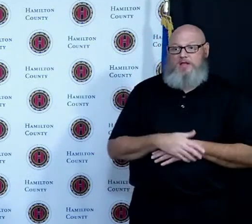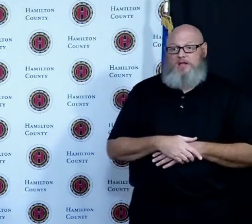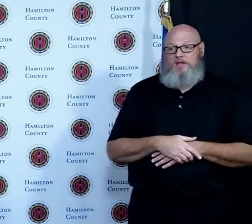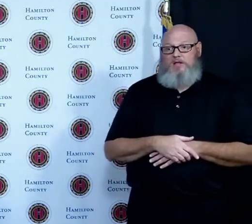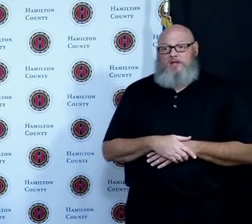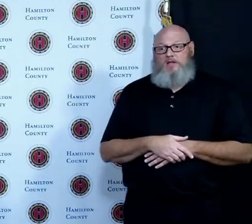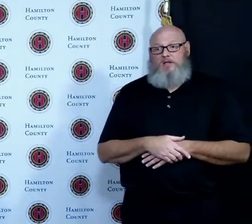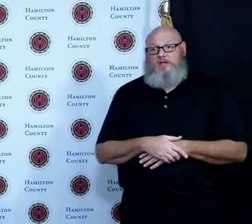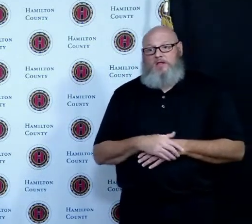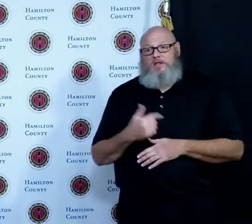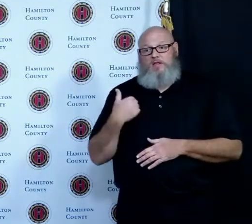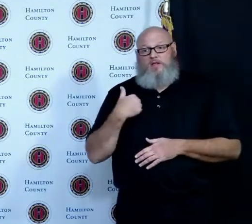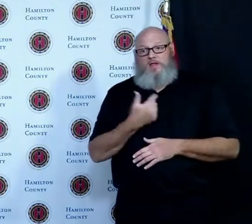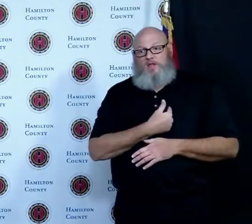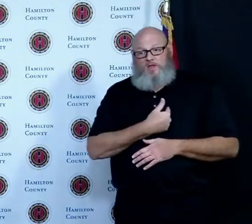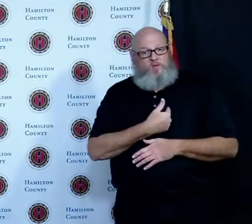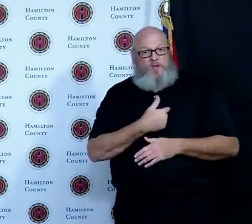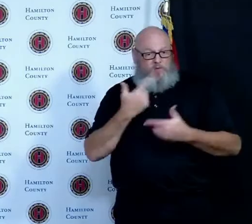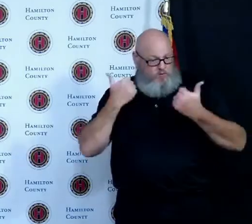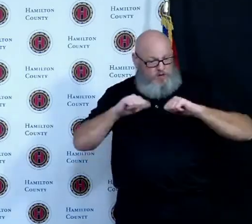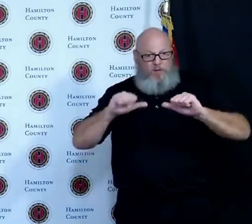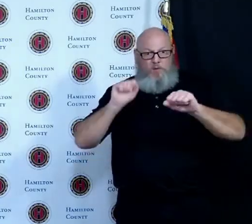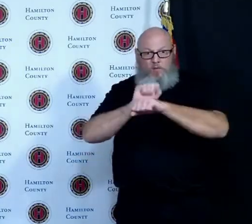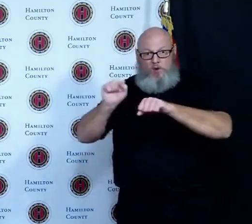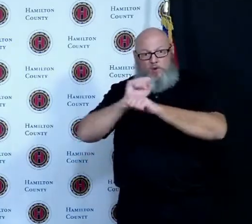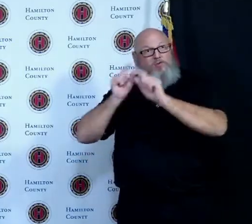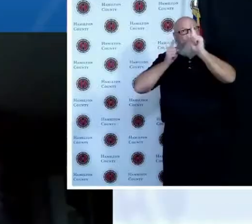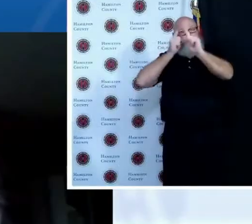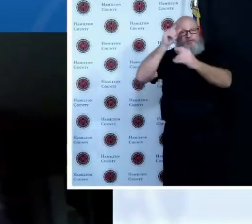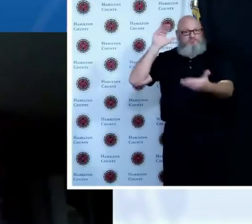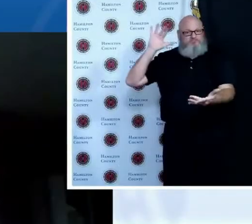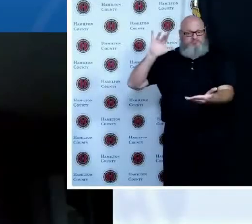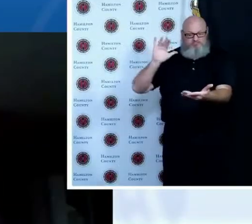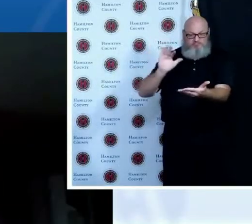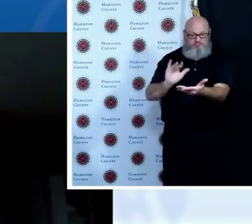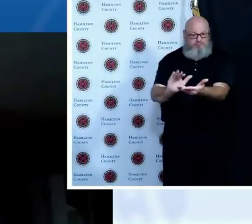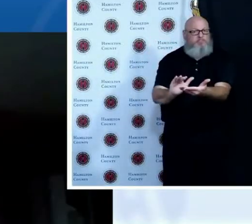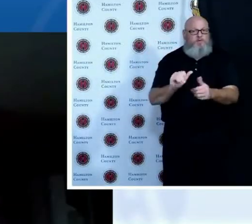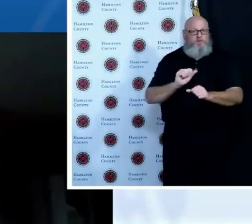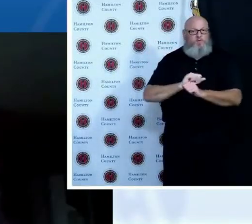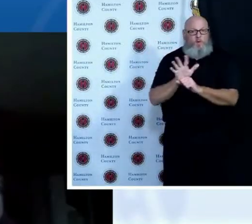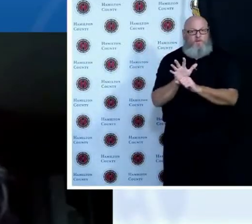thank you Dr Lofgren I apologize if you mentioned this earlier I came late to the party this